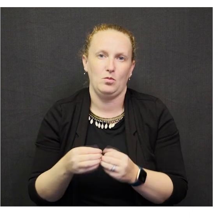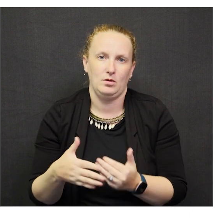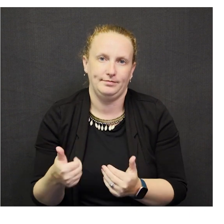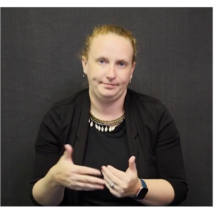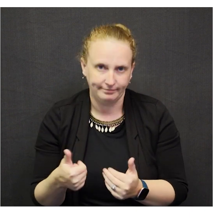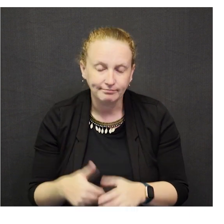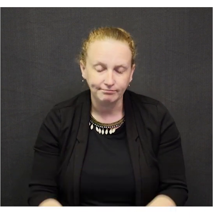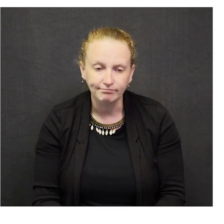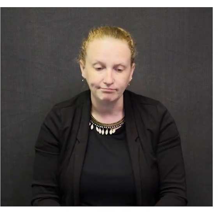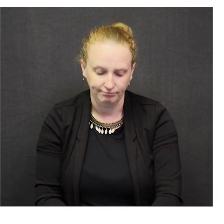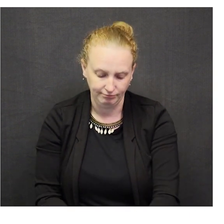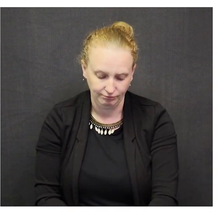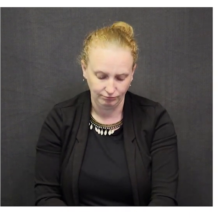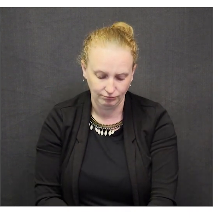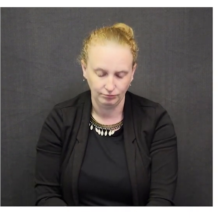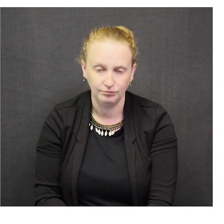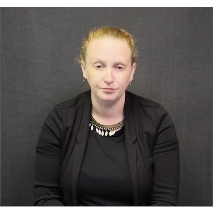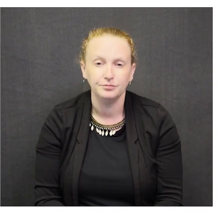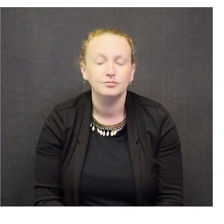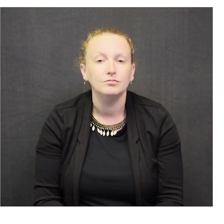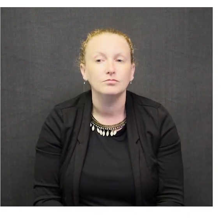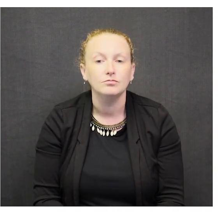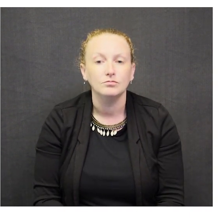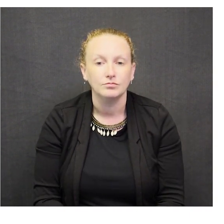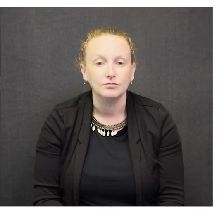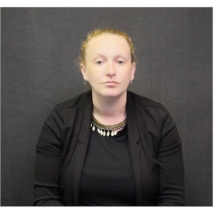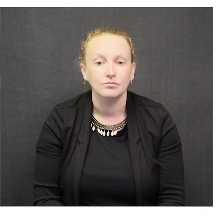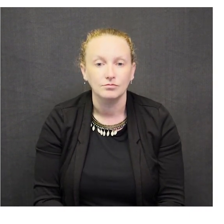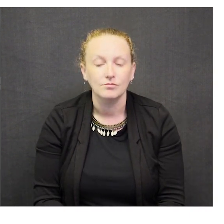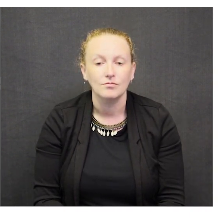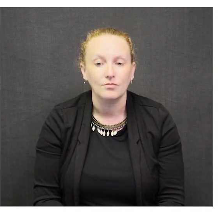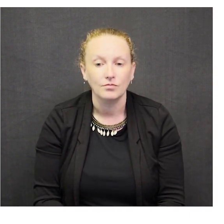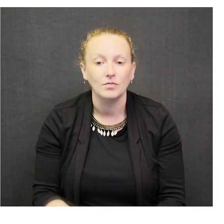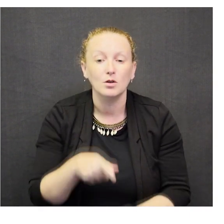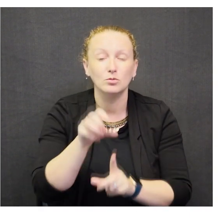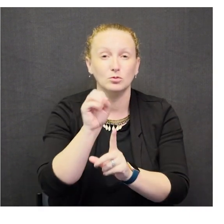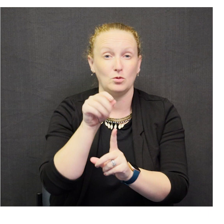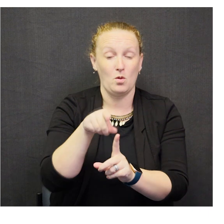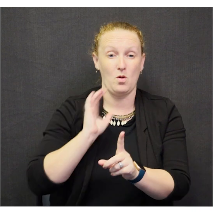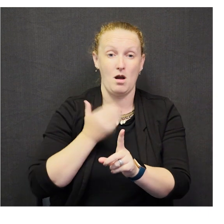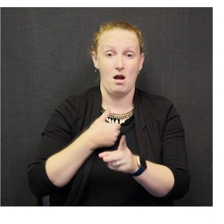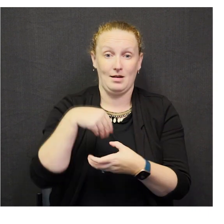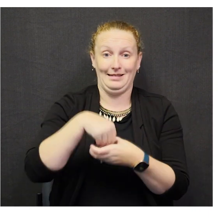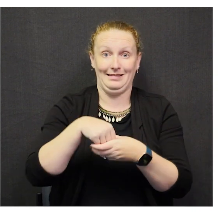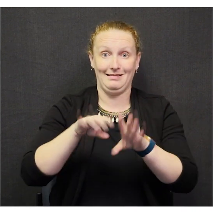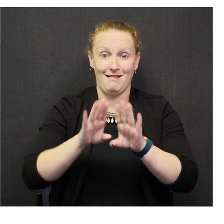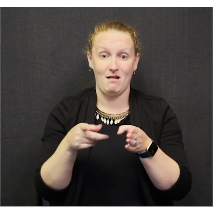to stretch their skill set across modalities. So my advice as hospital anticipated second